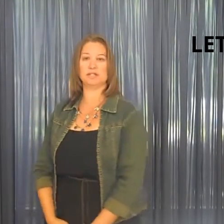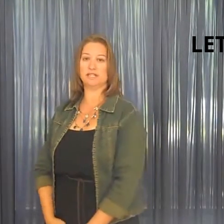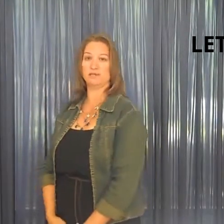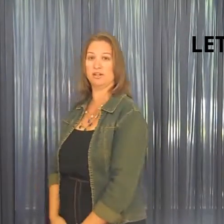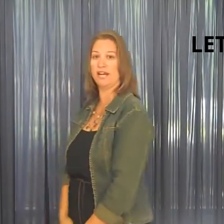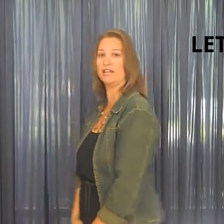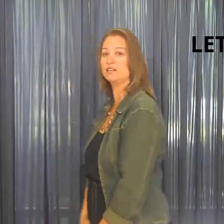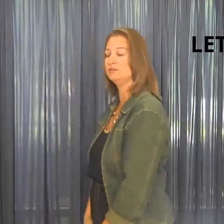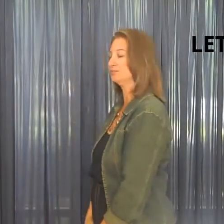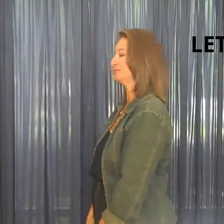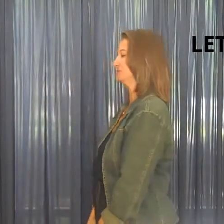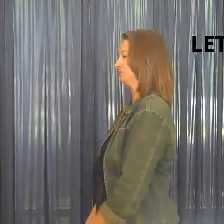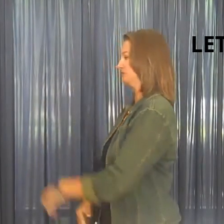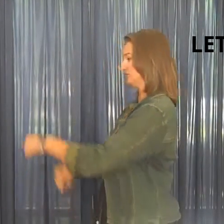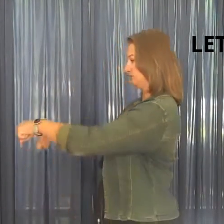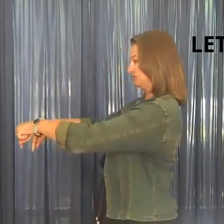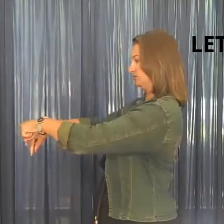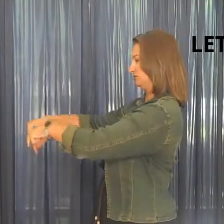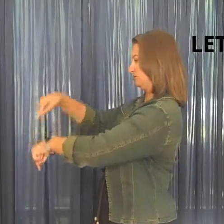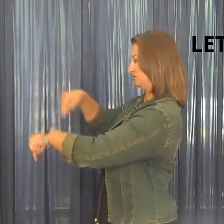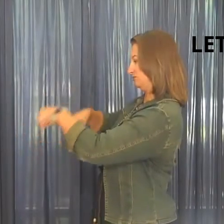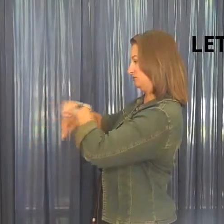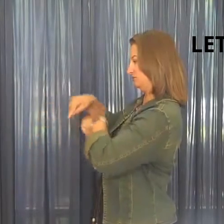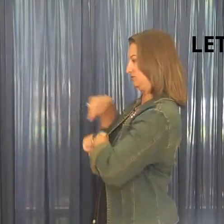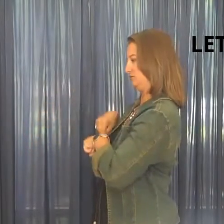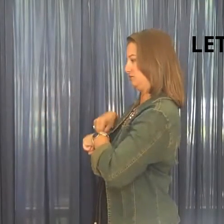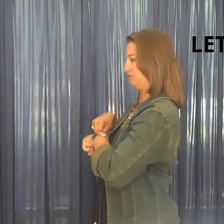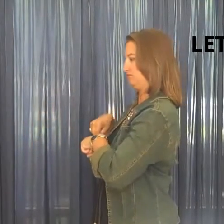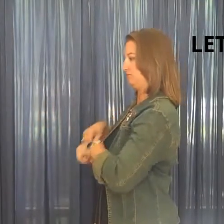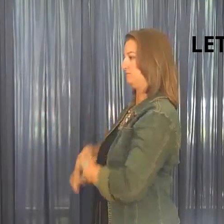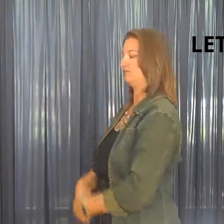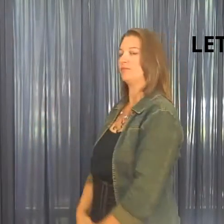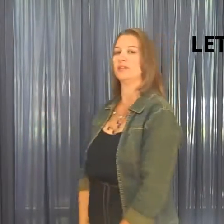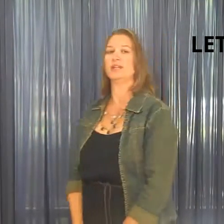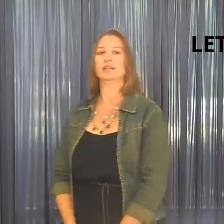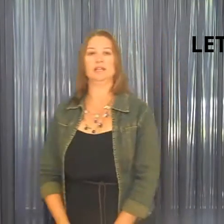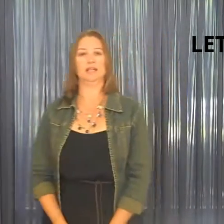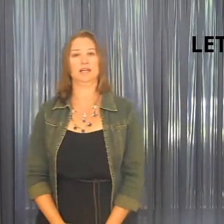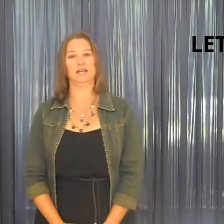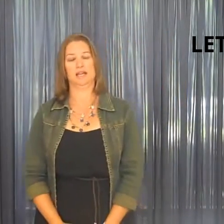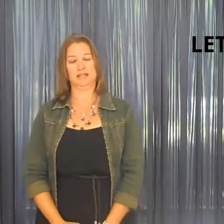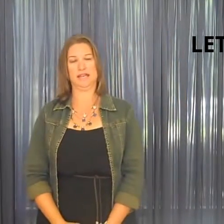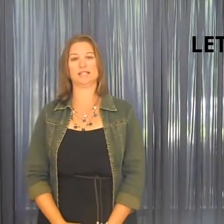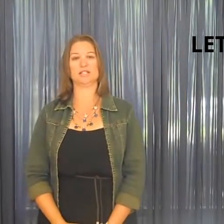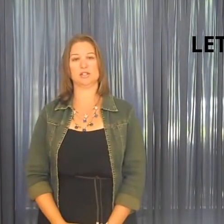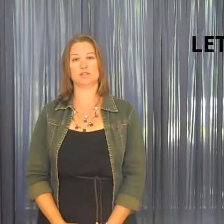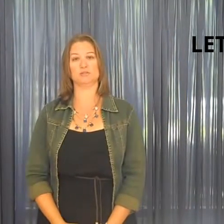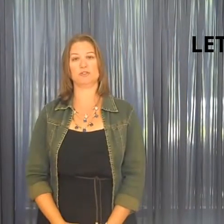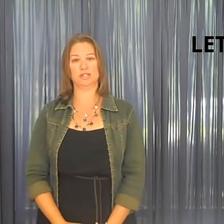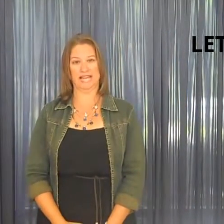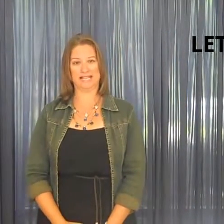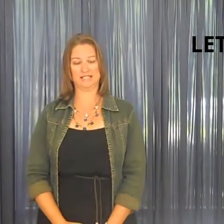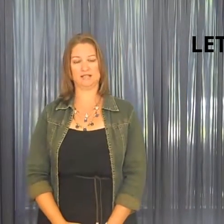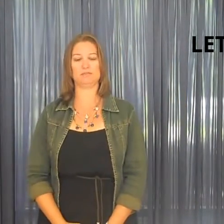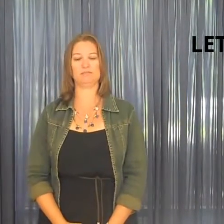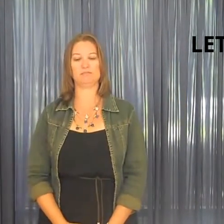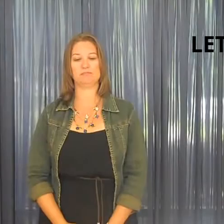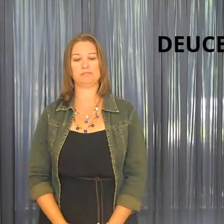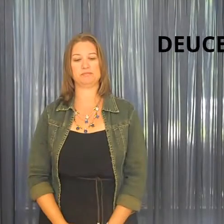can get a better angle. And that is the term for "let".